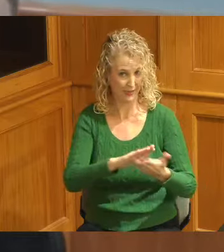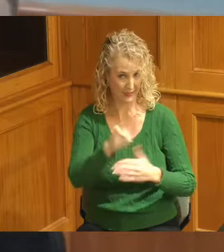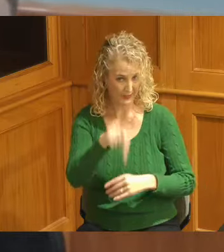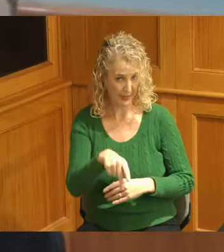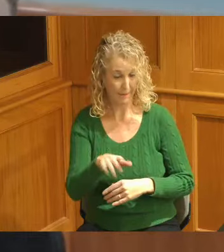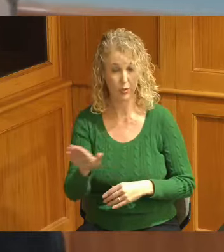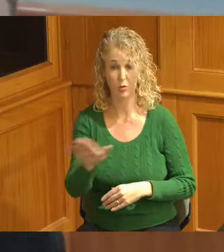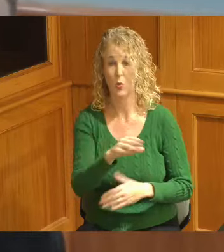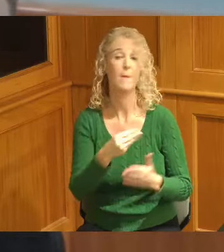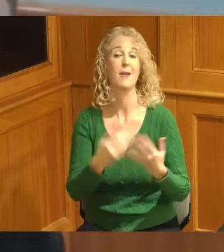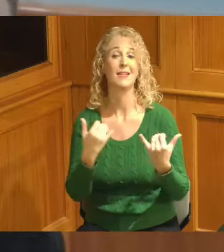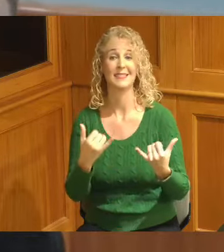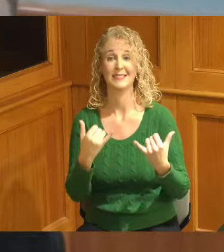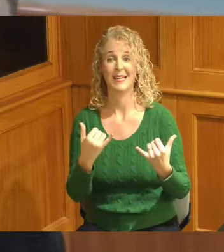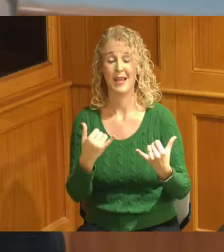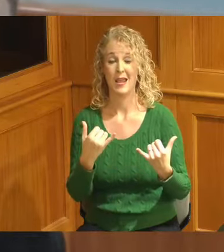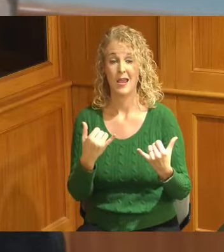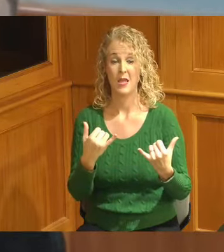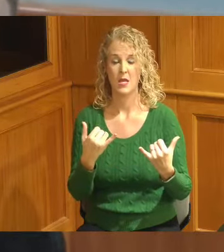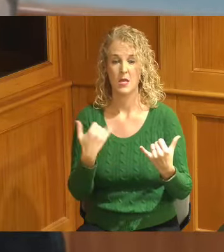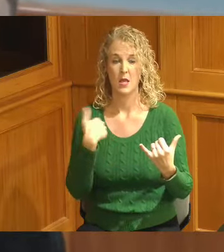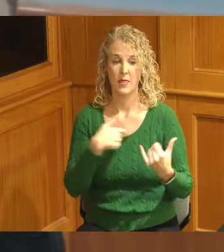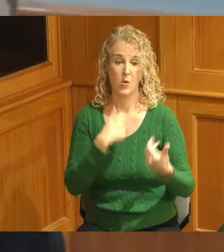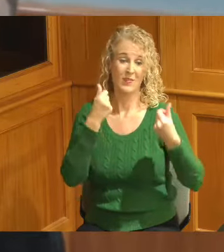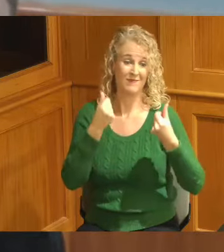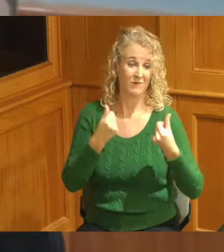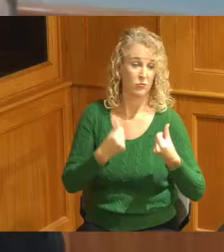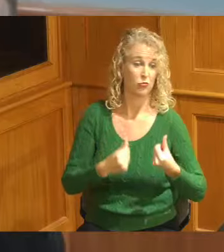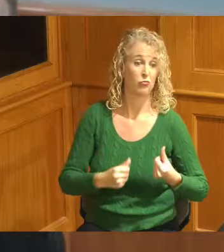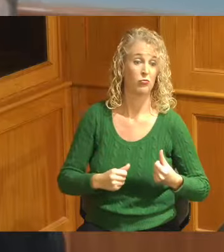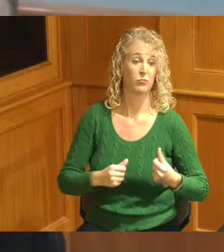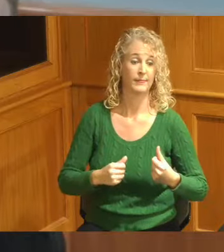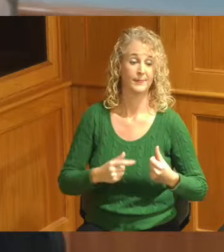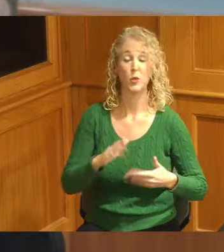traditional avenues that we would have in the Ohio Department of Development or other US or